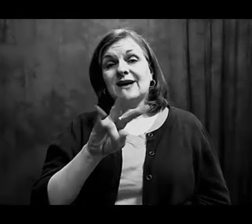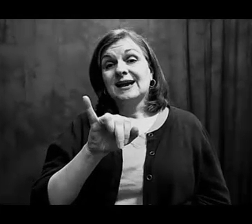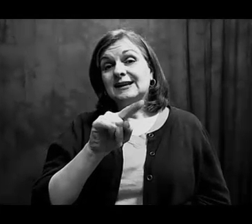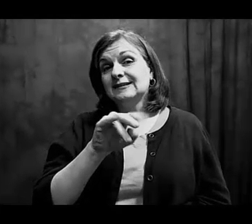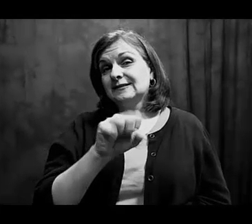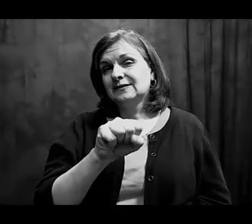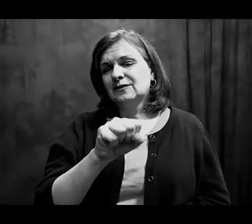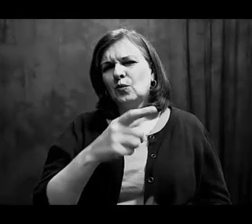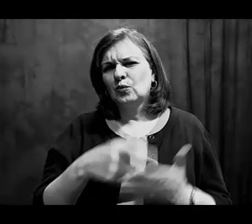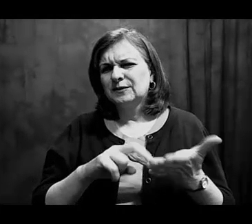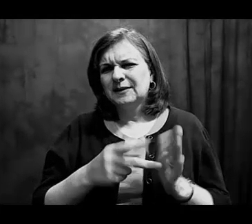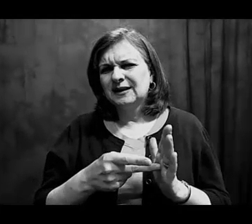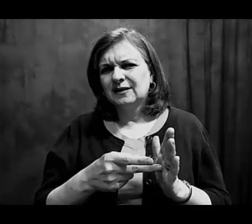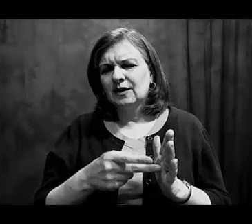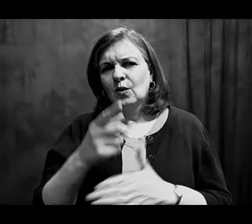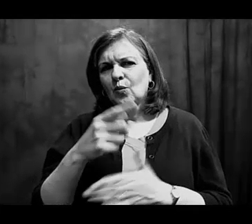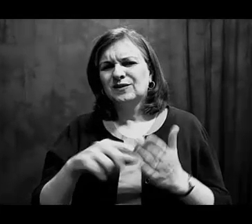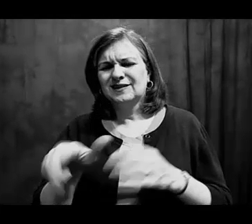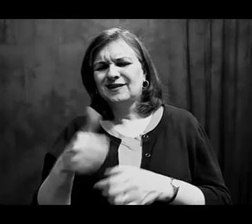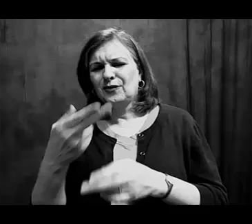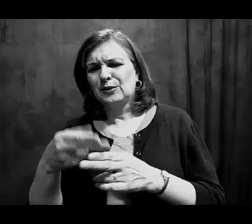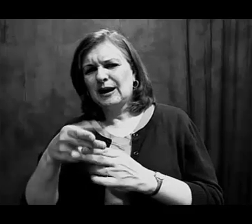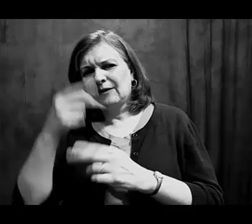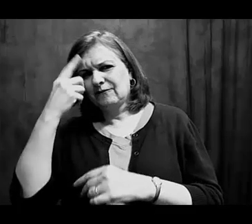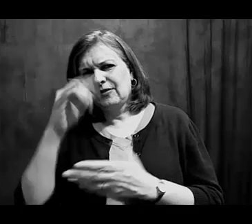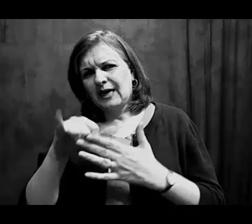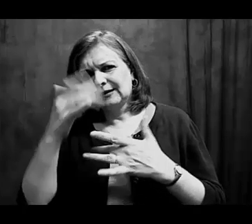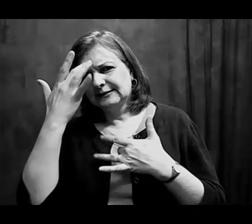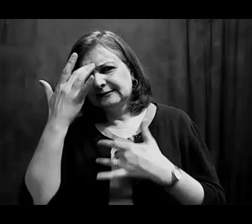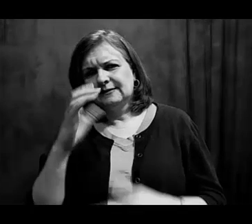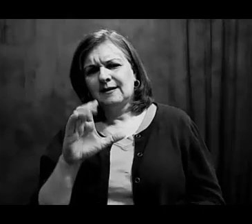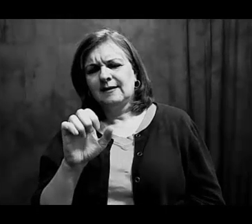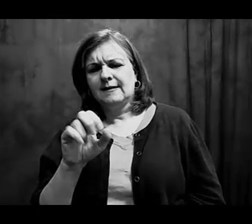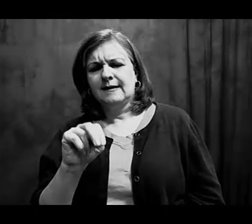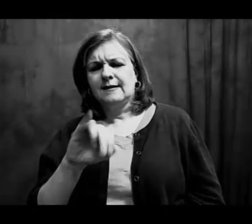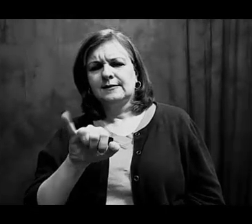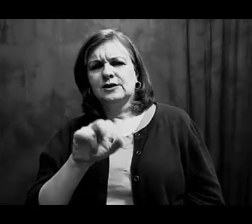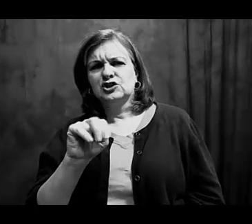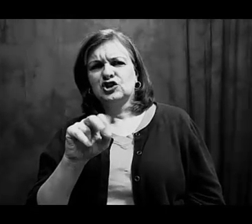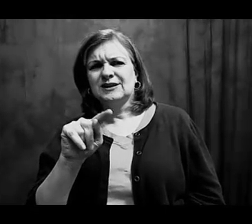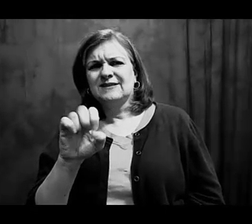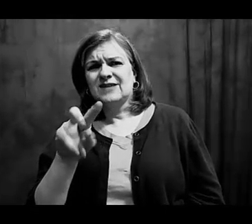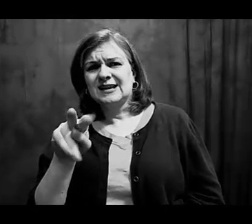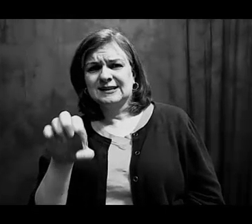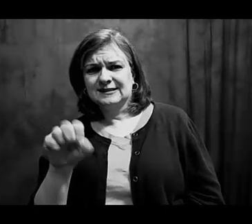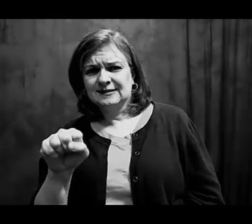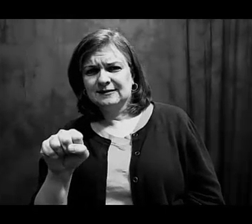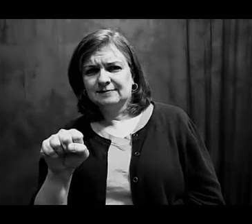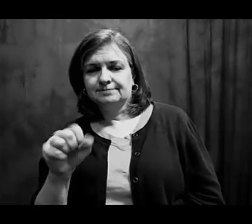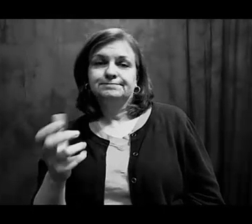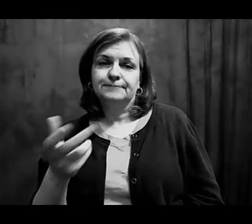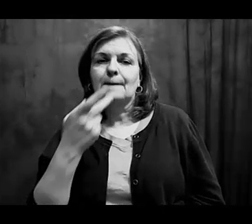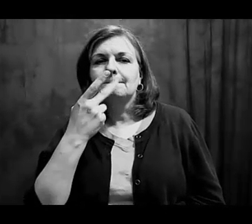what's conjunctivitis? what's the street term for conjunctivitis? pink eye!